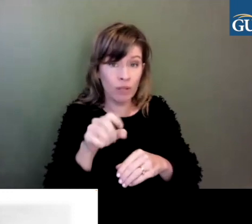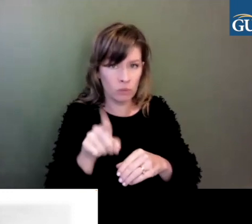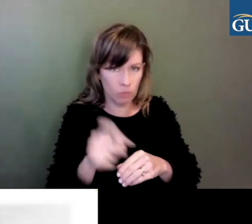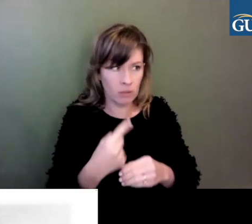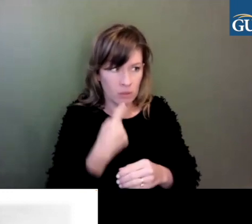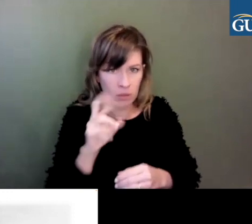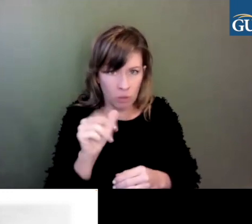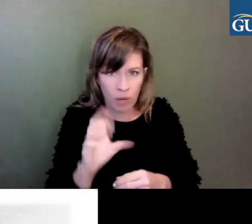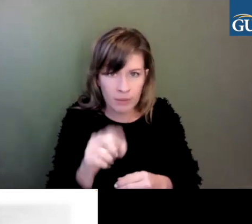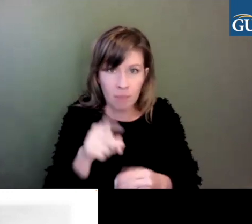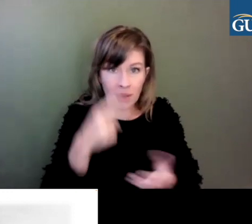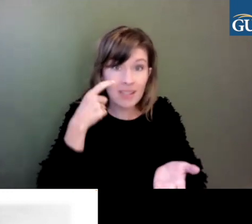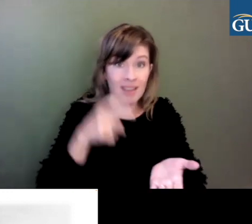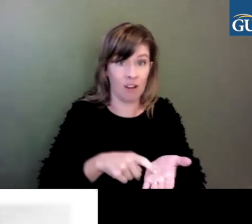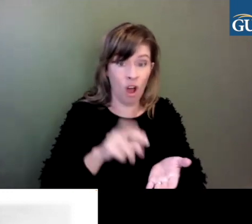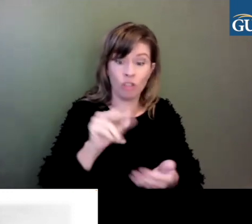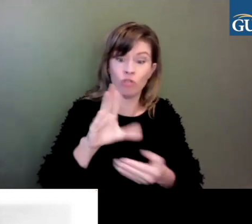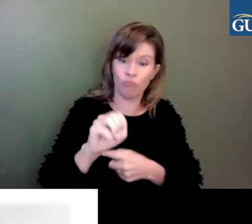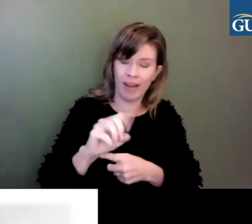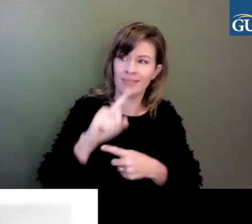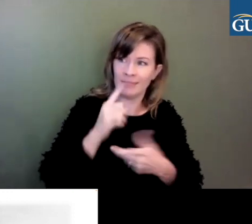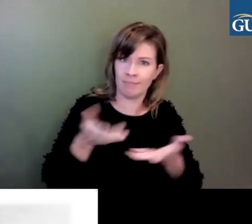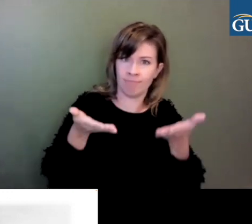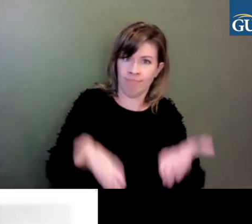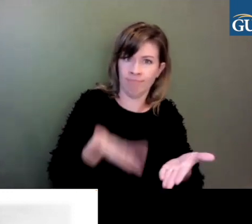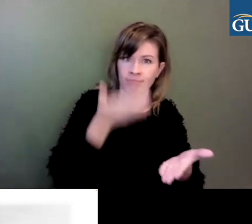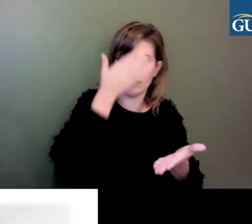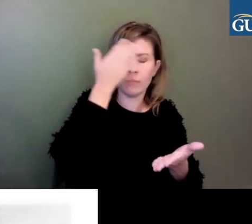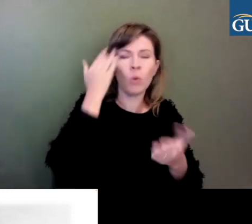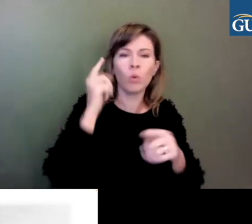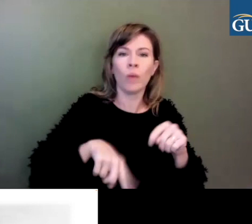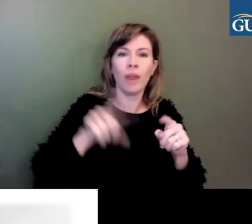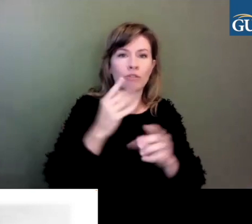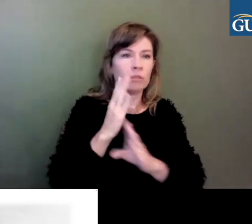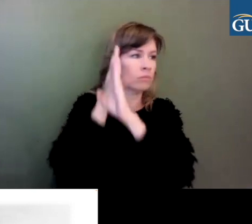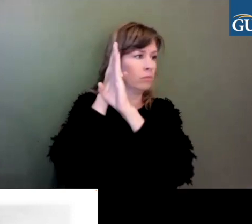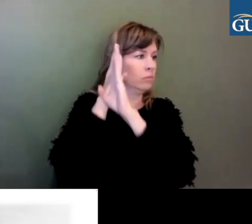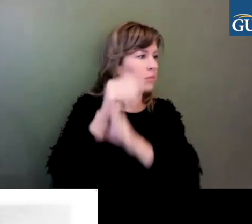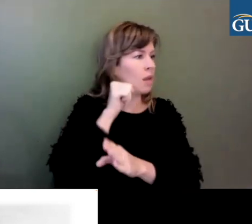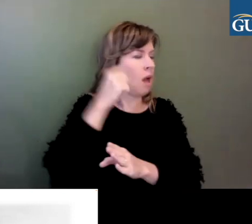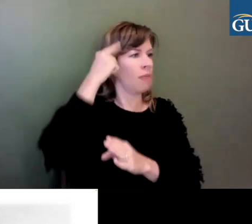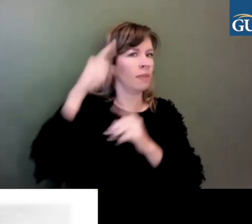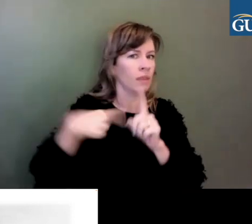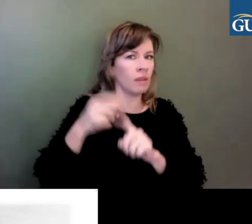race is doing some work. So you can't just not think about it. And at the same time you' re walking what he calls this